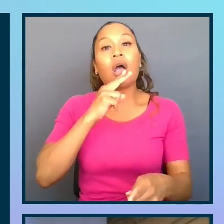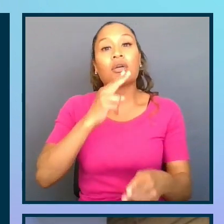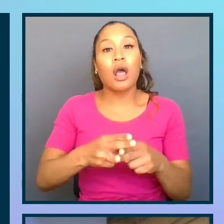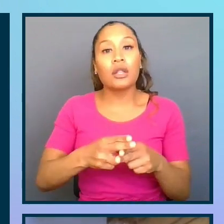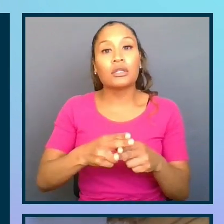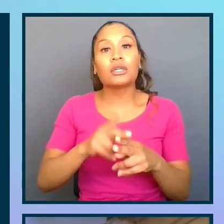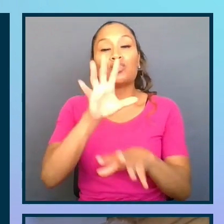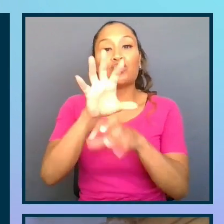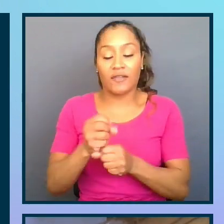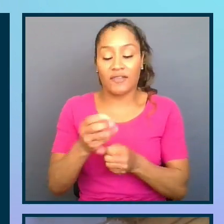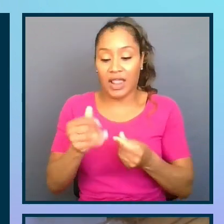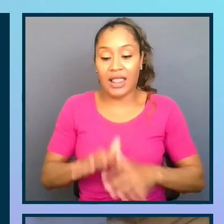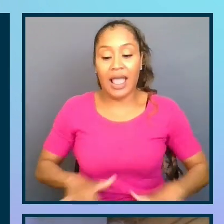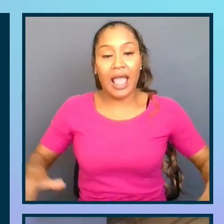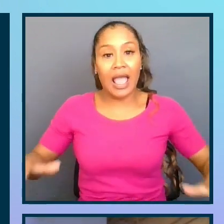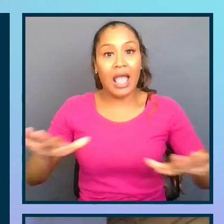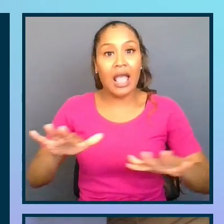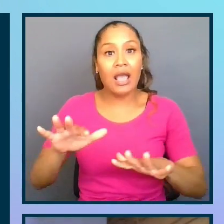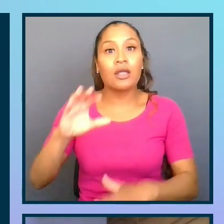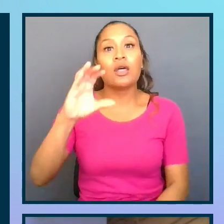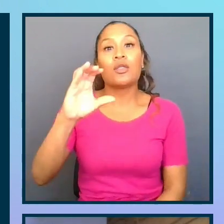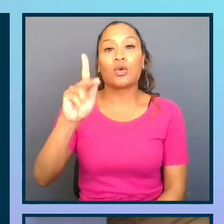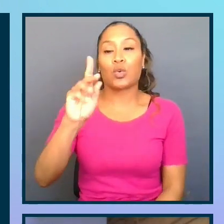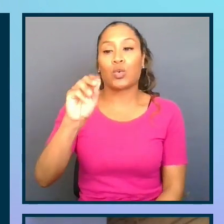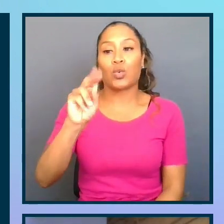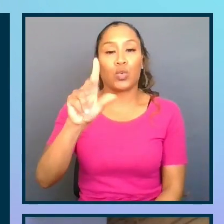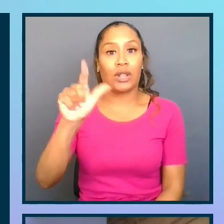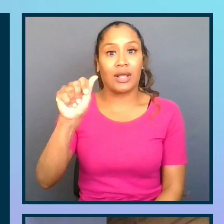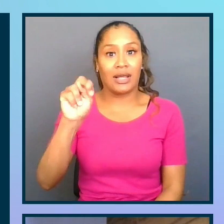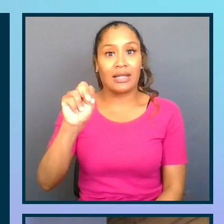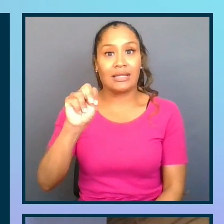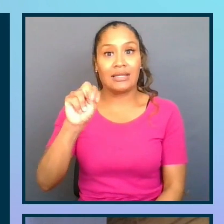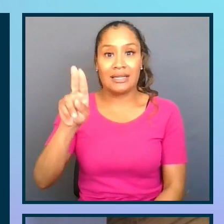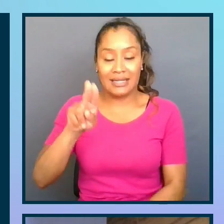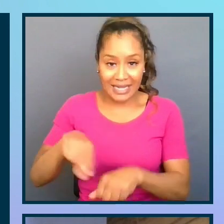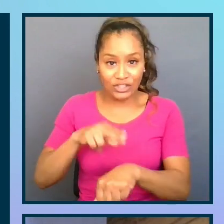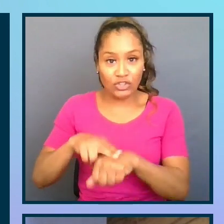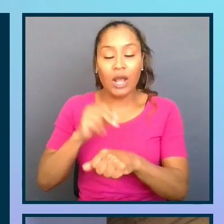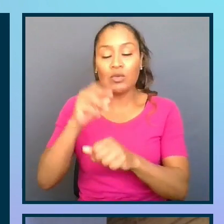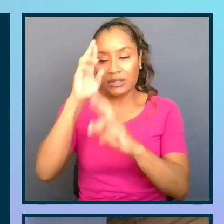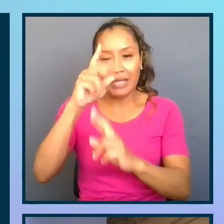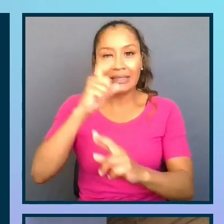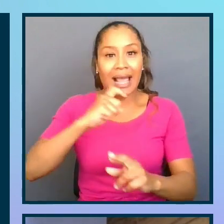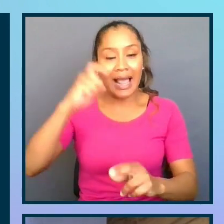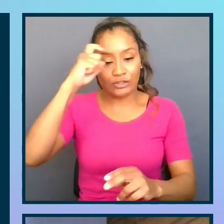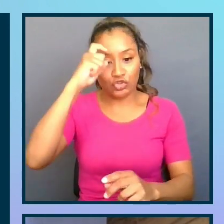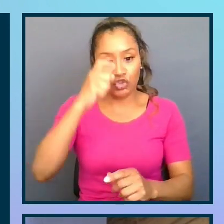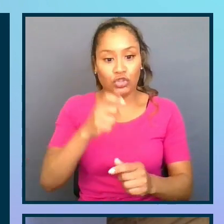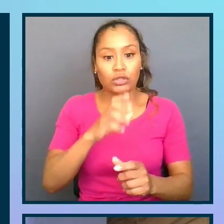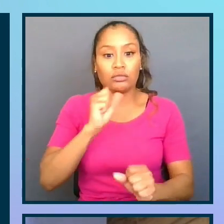on which I speak, the Kulin Nation, and also pay my respects to the elders, both past, present, and emerging.